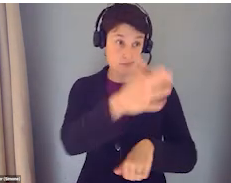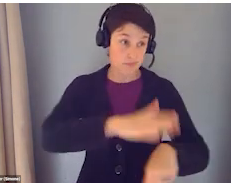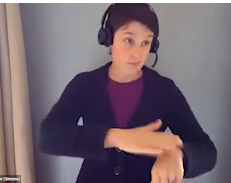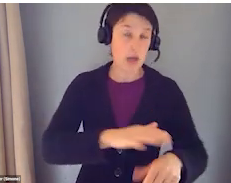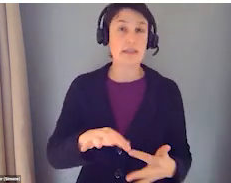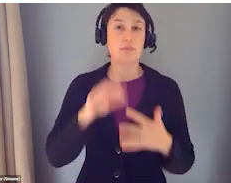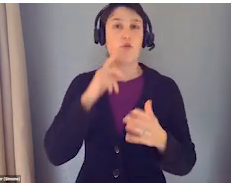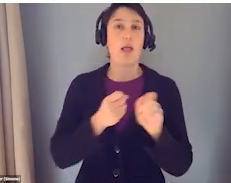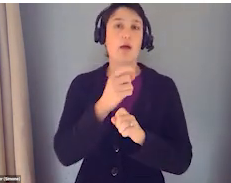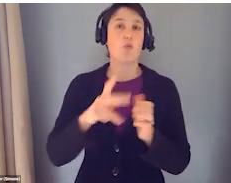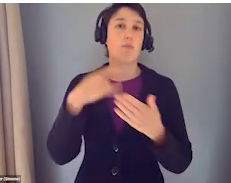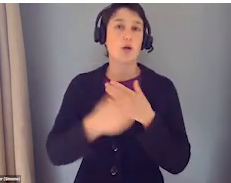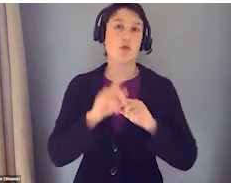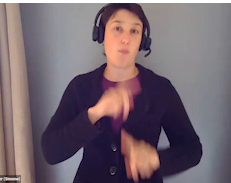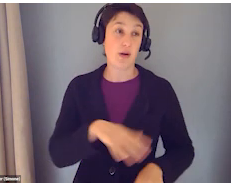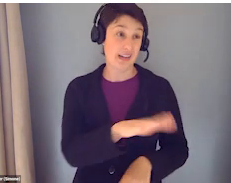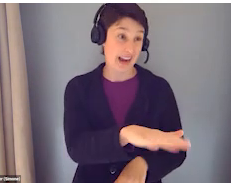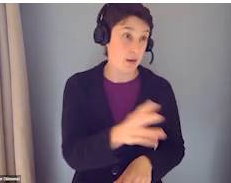if you really look at the policy, it's overdue.